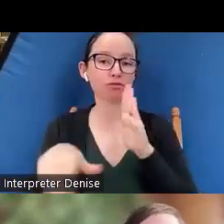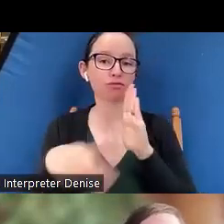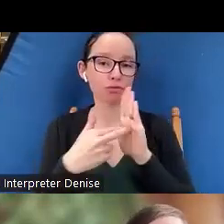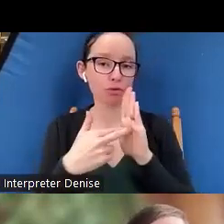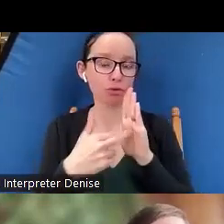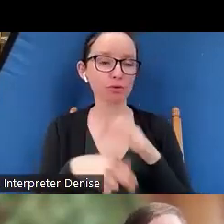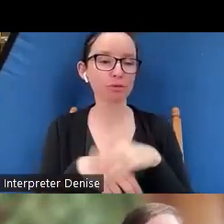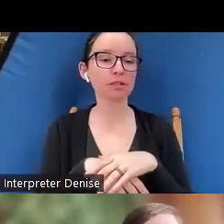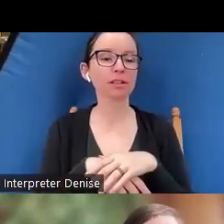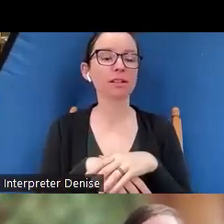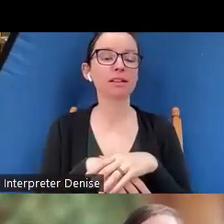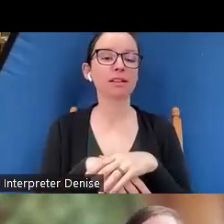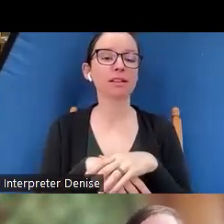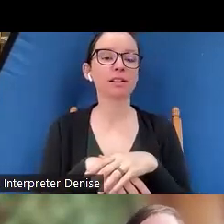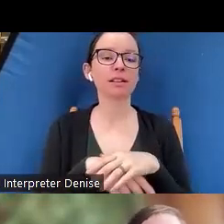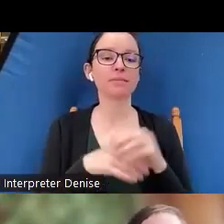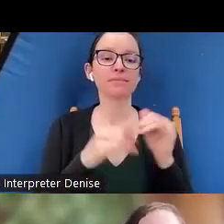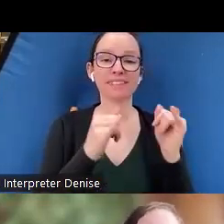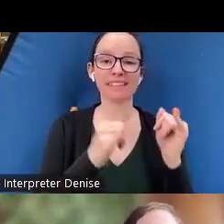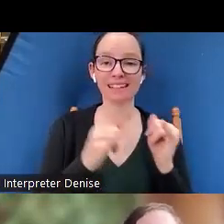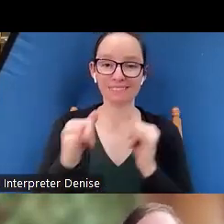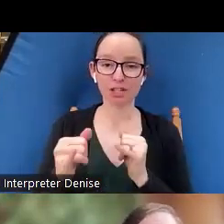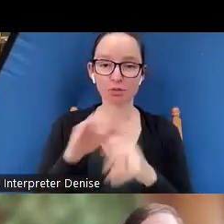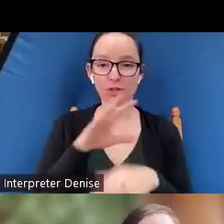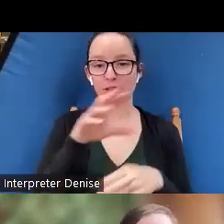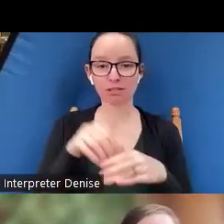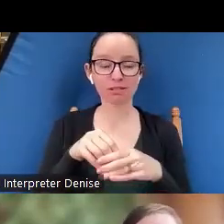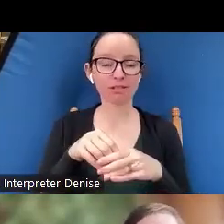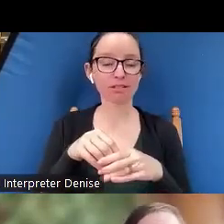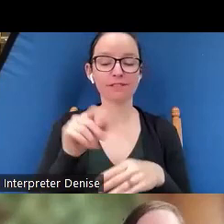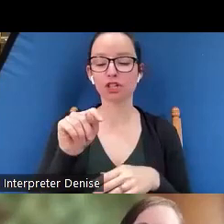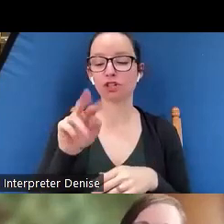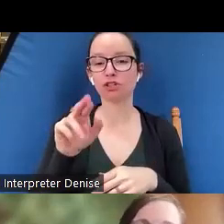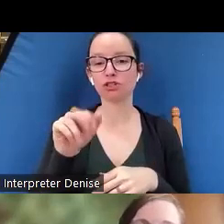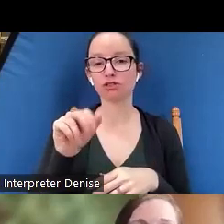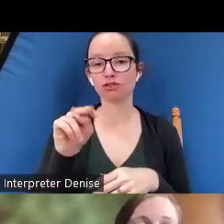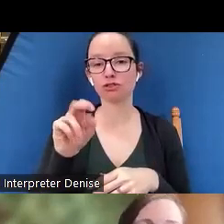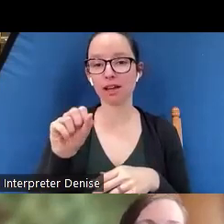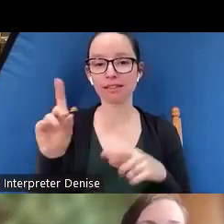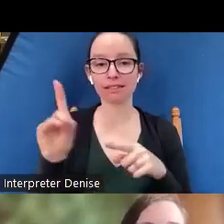part of a transdisciplinary team that get to see into lots of aspects of that project.